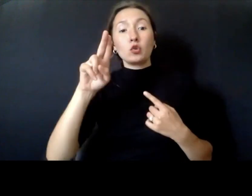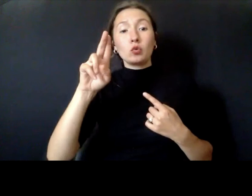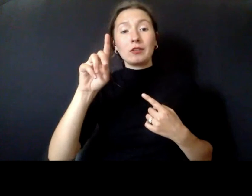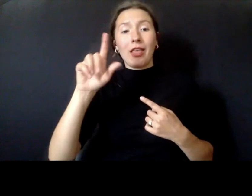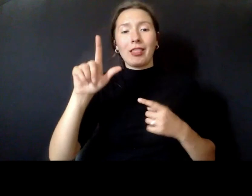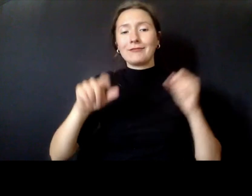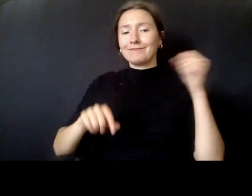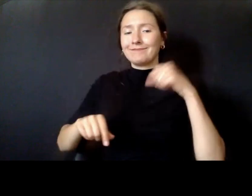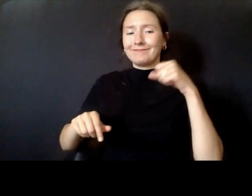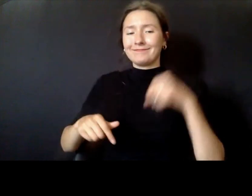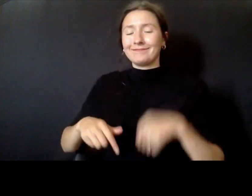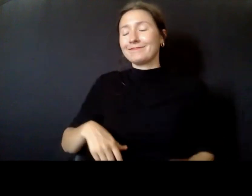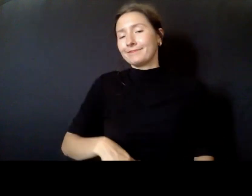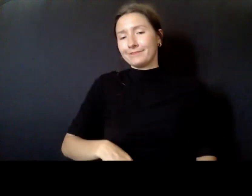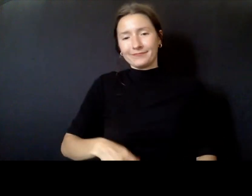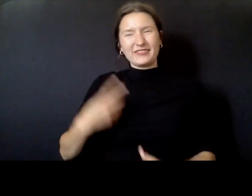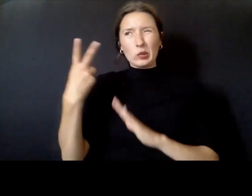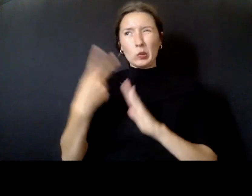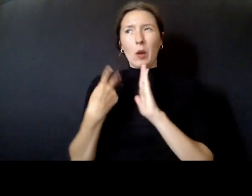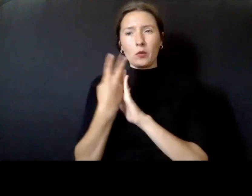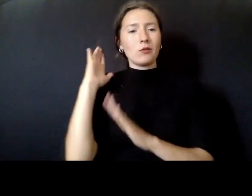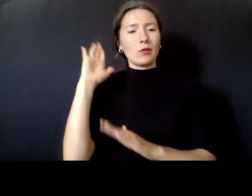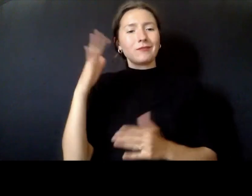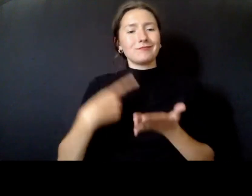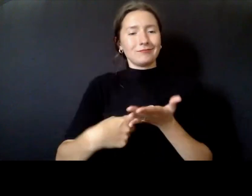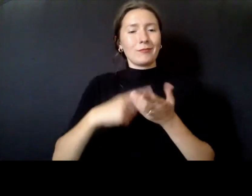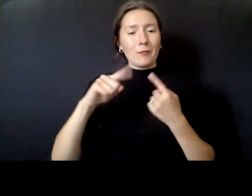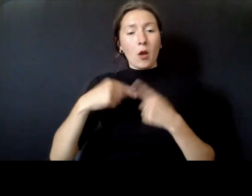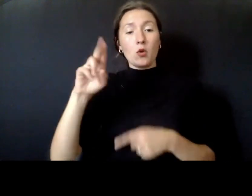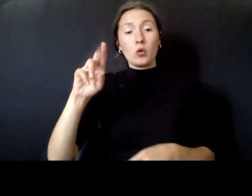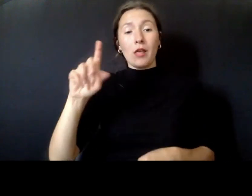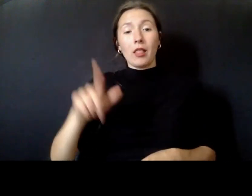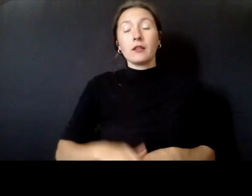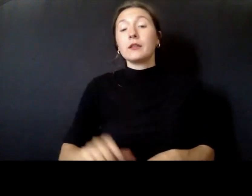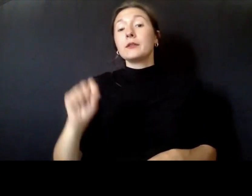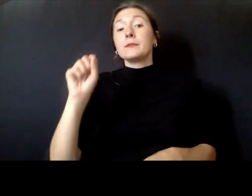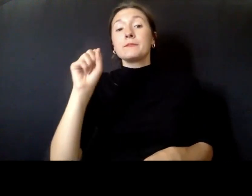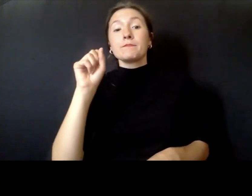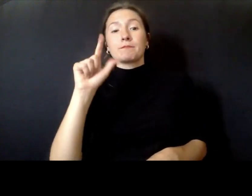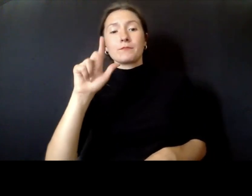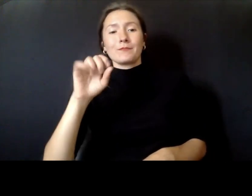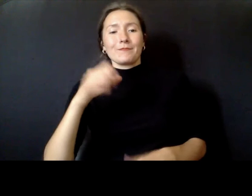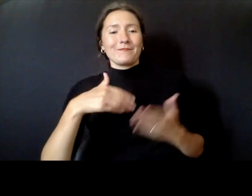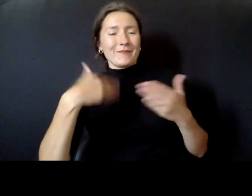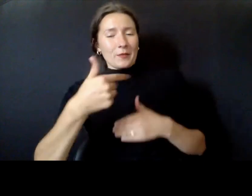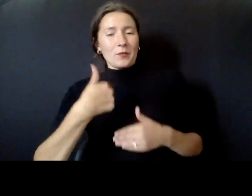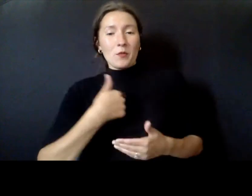lomelini um she's gonna be um our next presenter we're talking about buy-in so don't miss that one